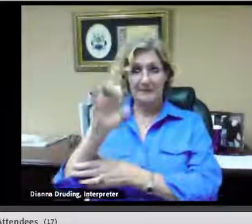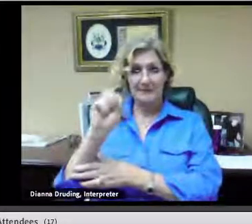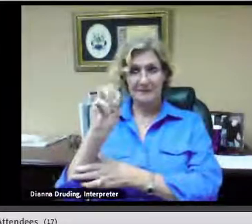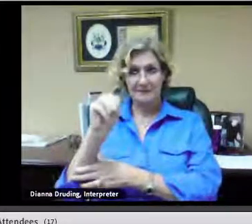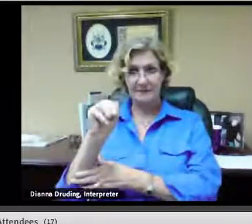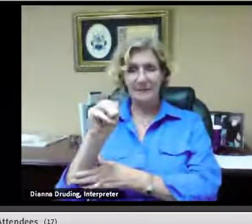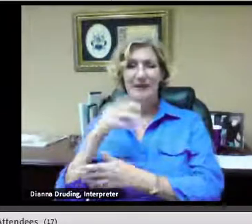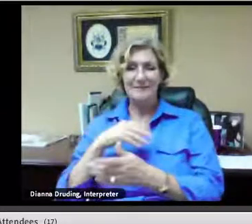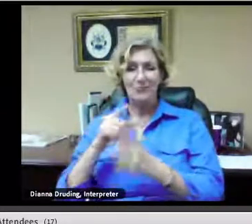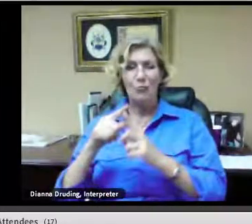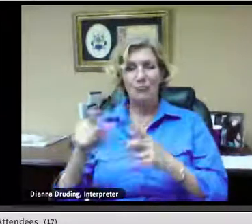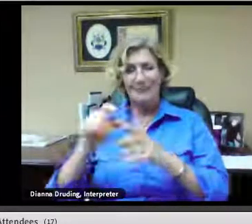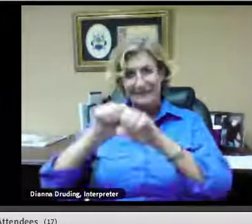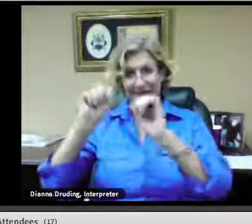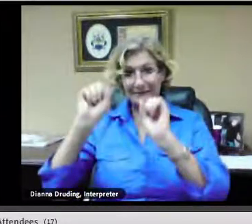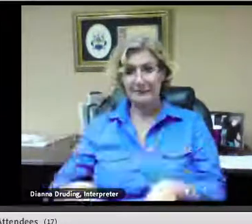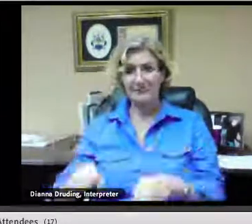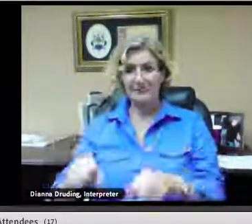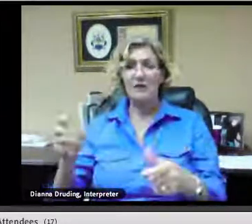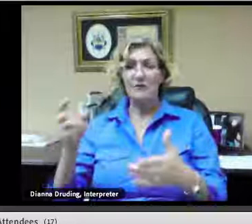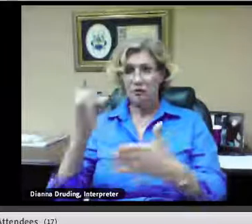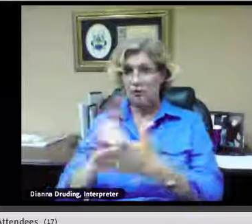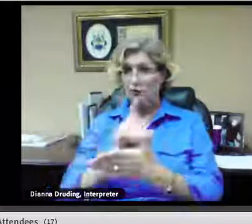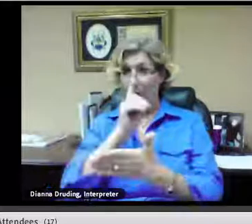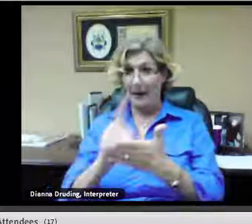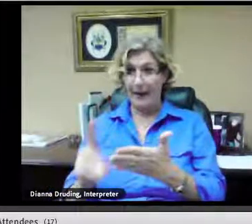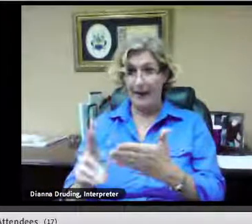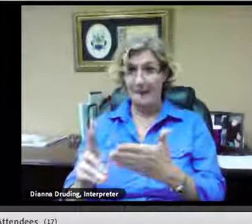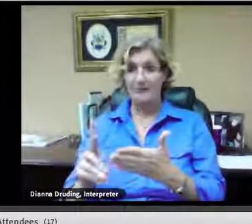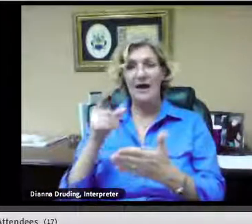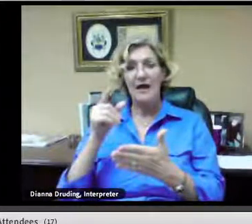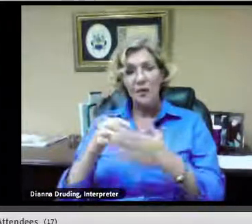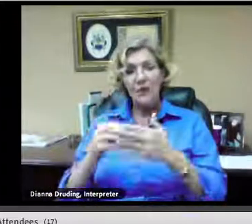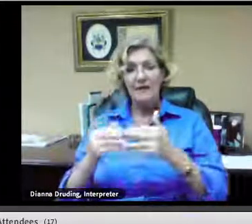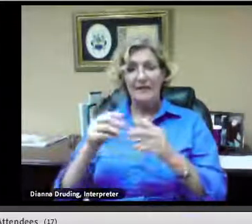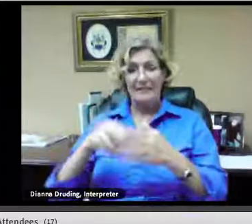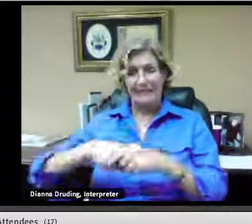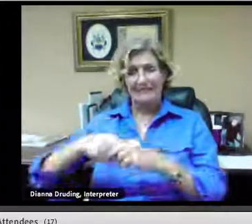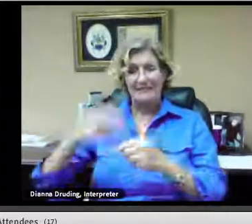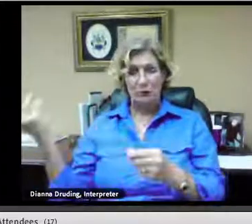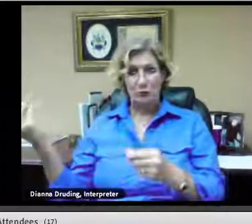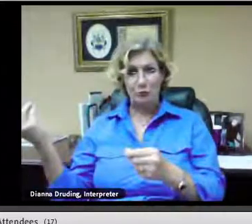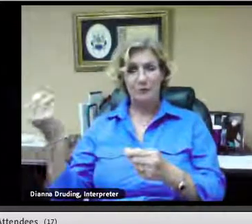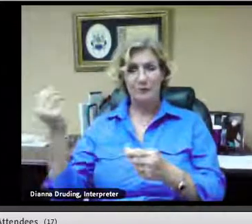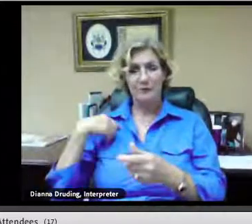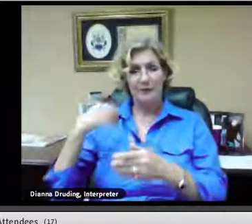that oppresses people with disabilities. It's a system in which people without disabilities